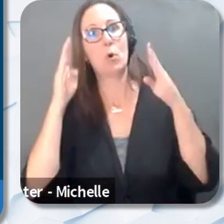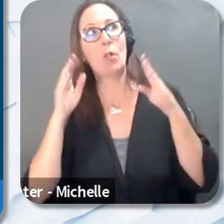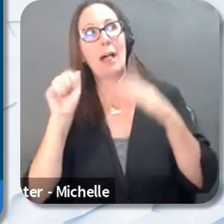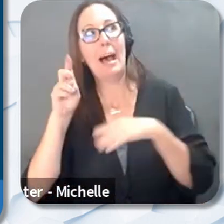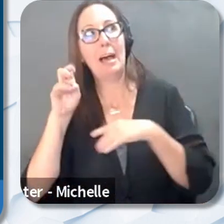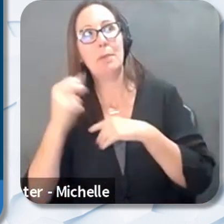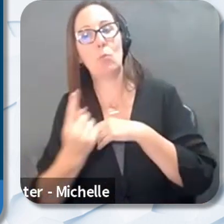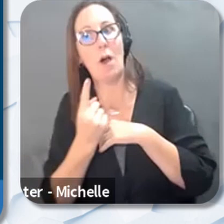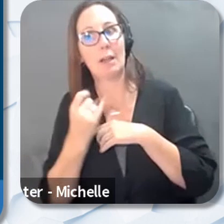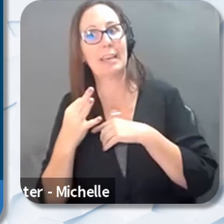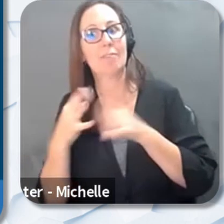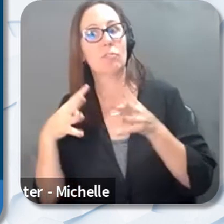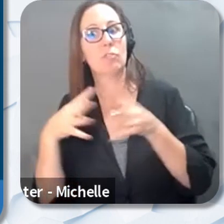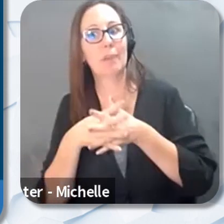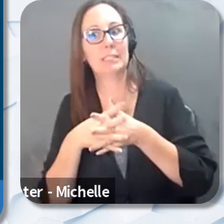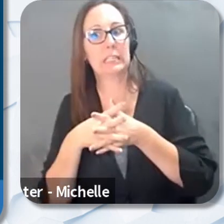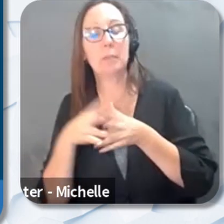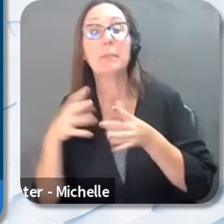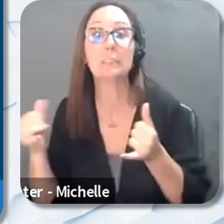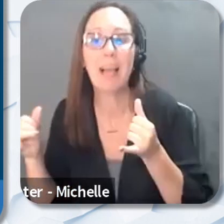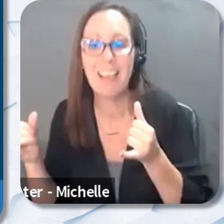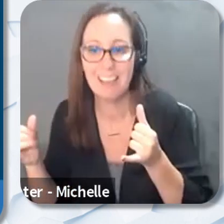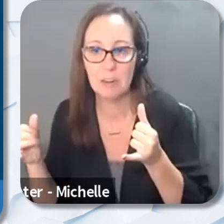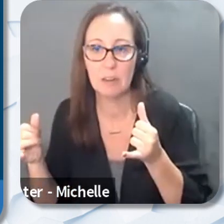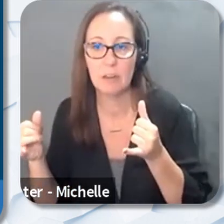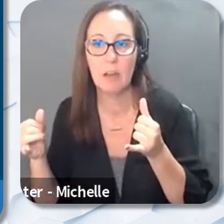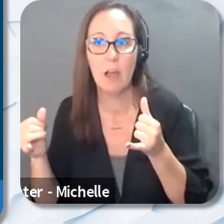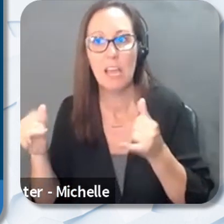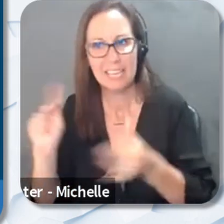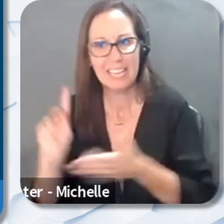they were caught playing like there's a kitchen in there, but Heaven forbid that the learners use it,